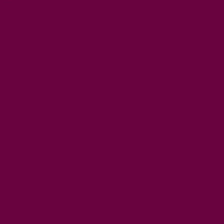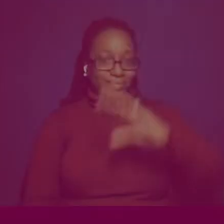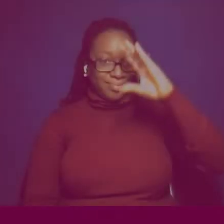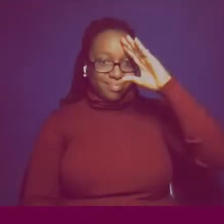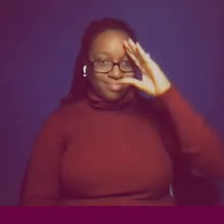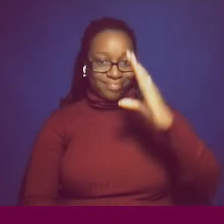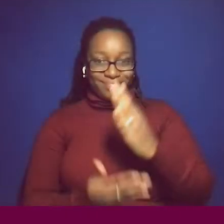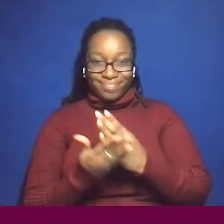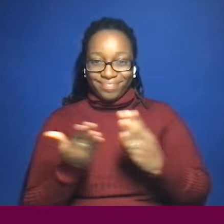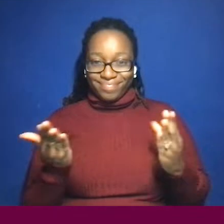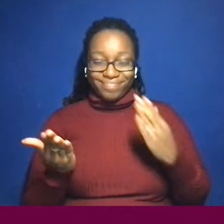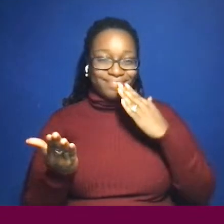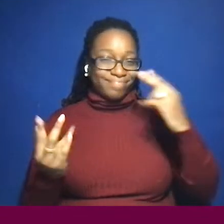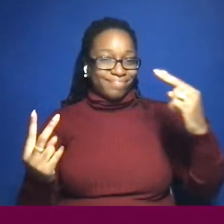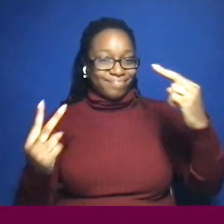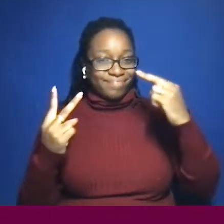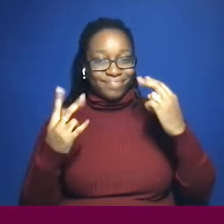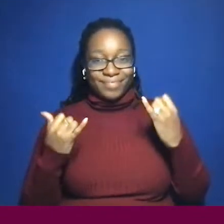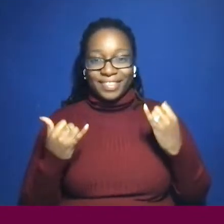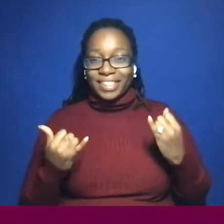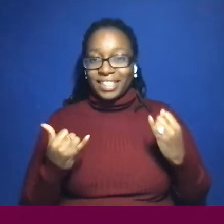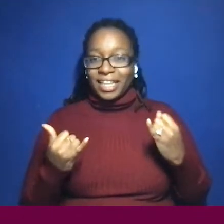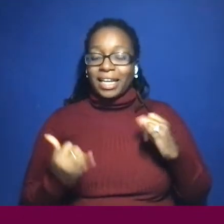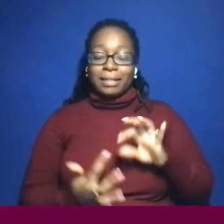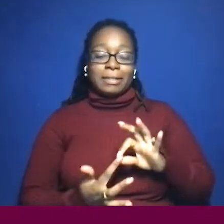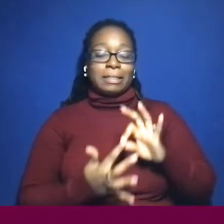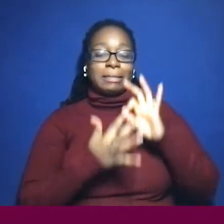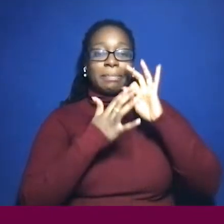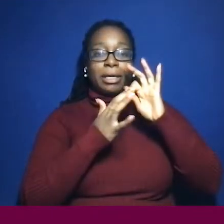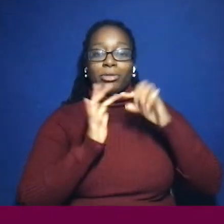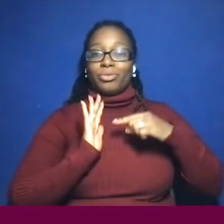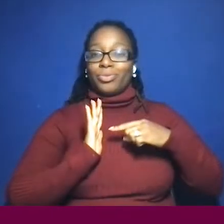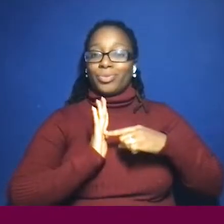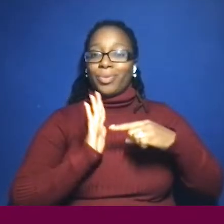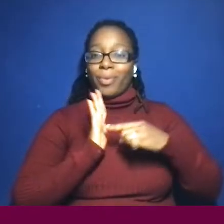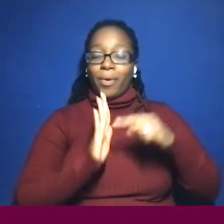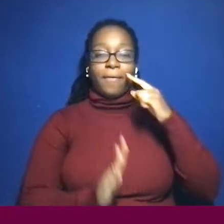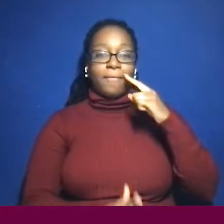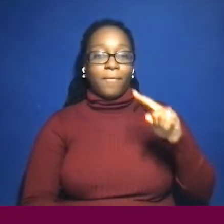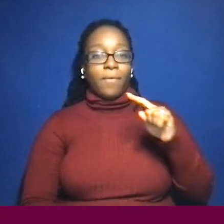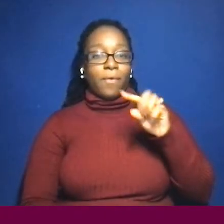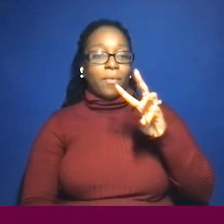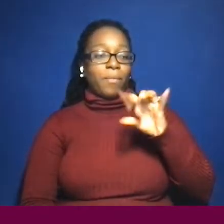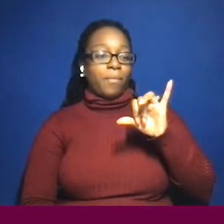Hi everyone. Thanks for joining this special edition episode of the What's